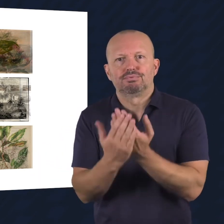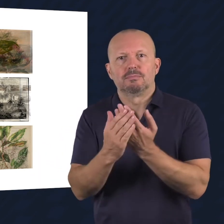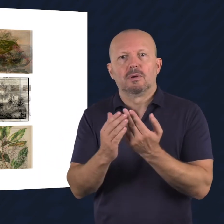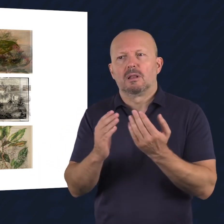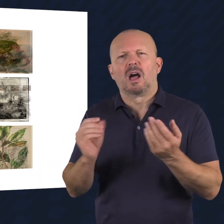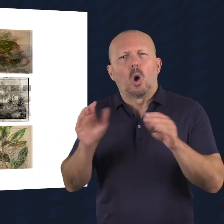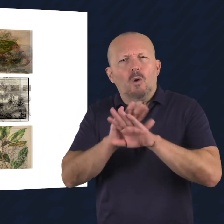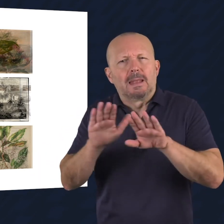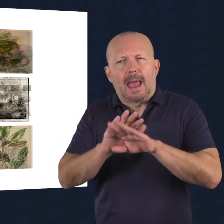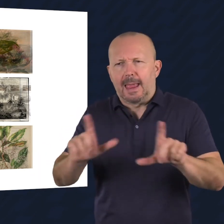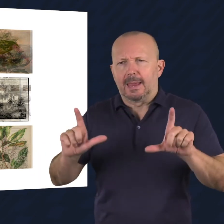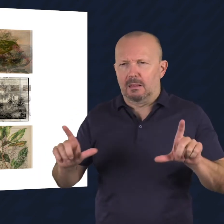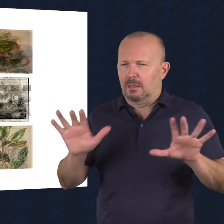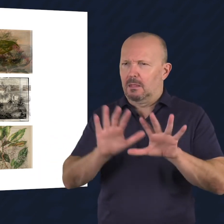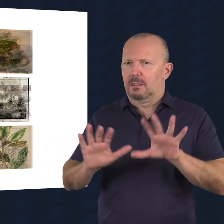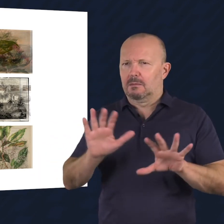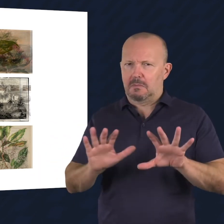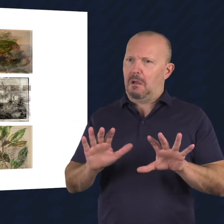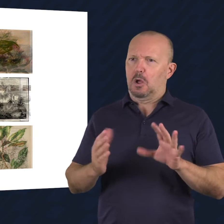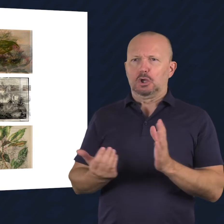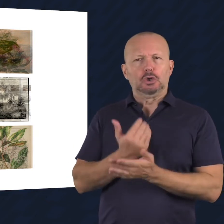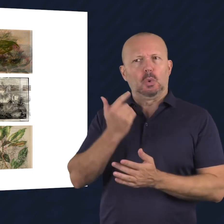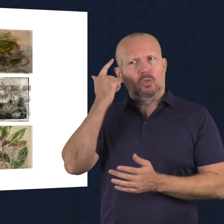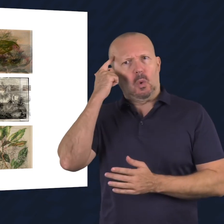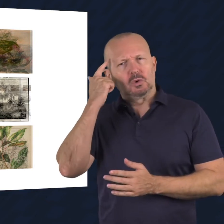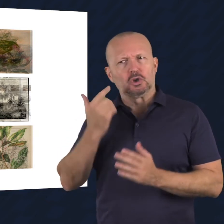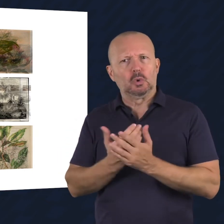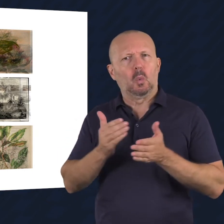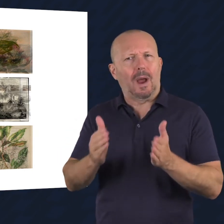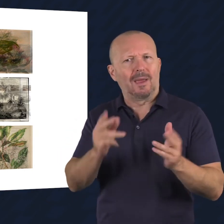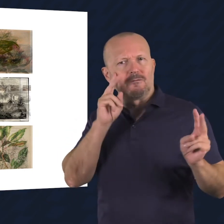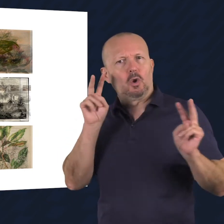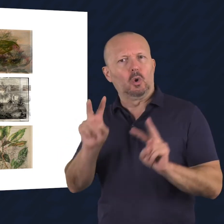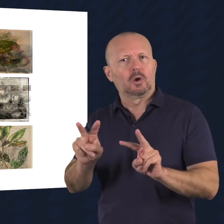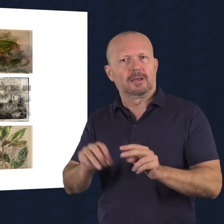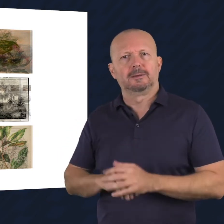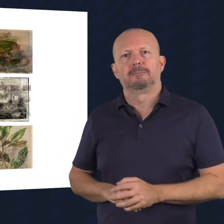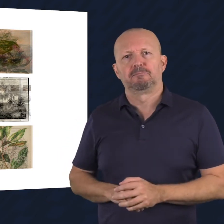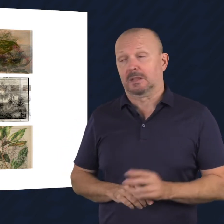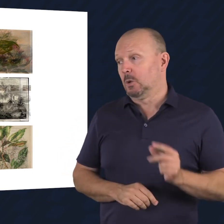Serendipity was at the core of the interactive experience and the creation of visual palimpsests, as you see here,